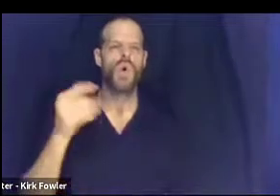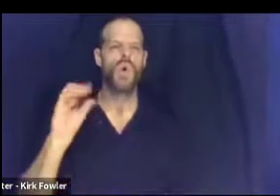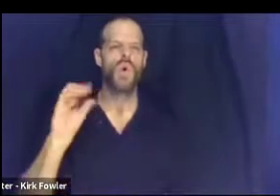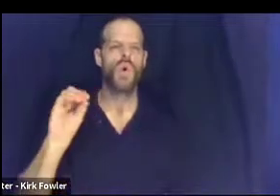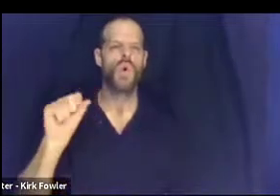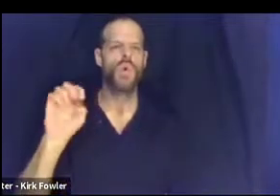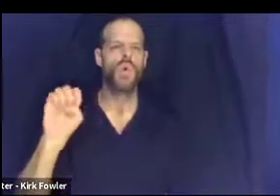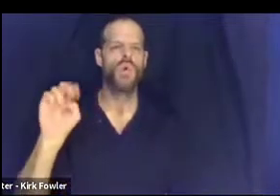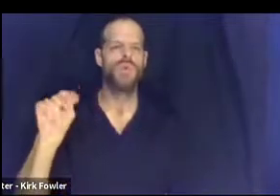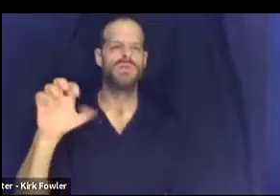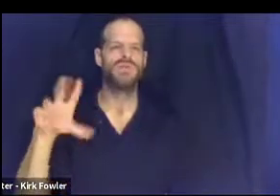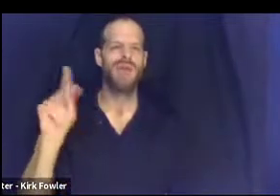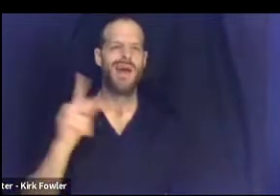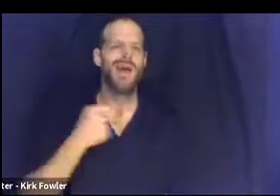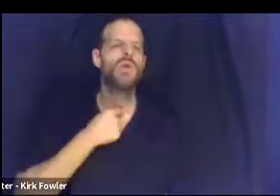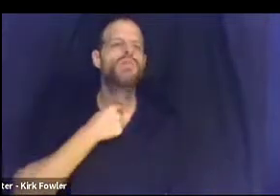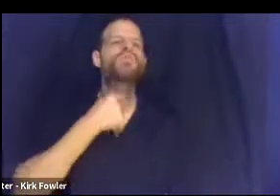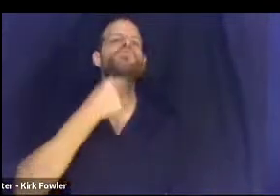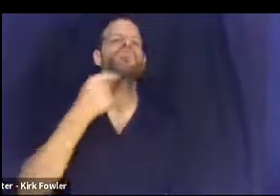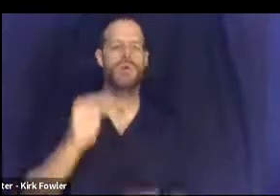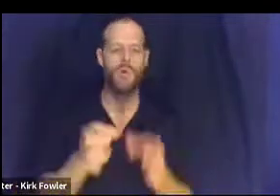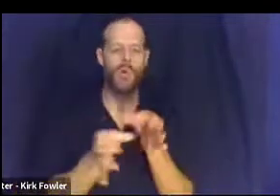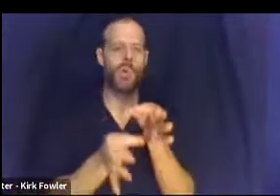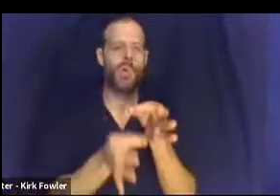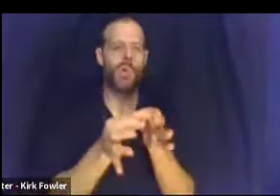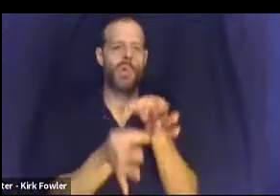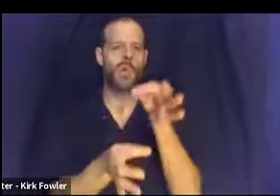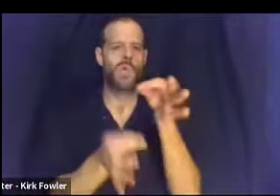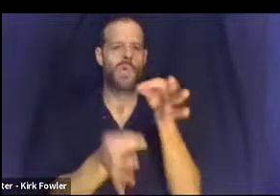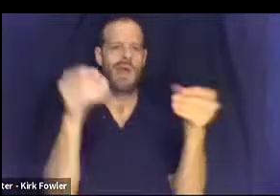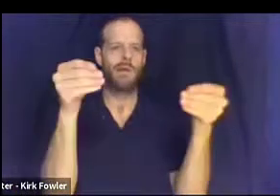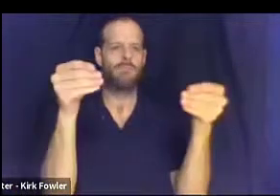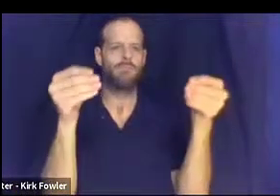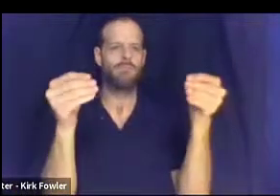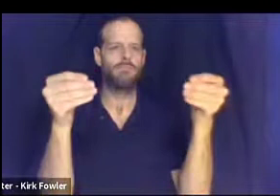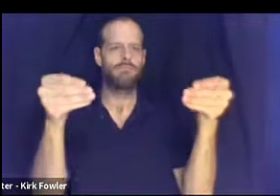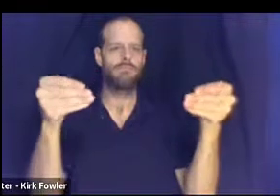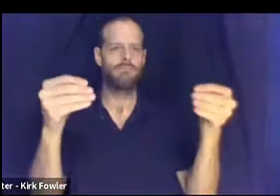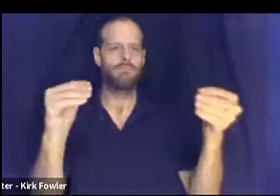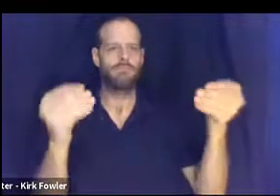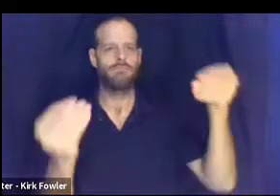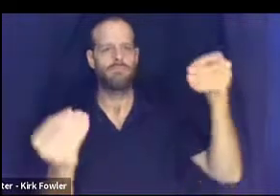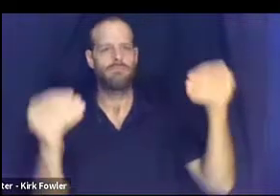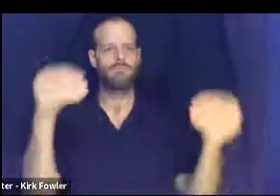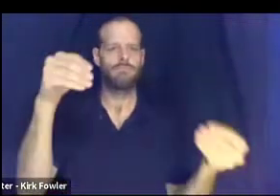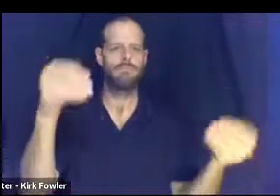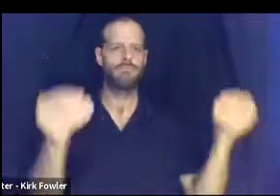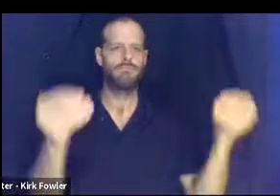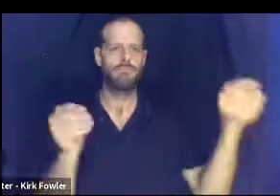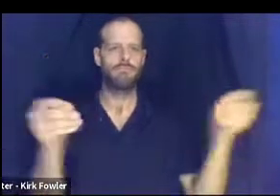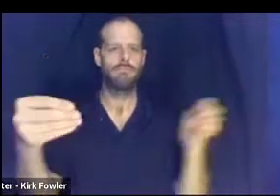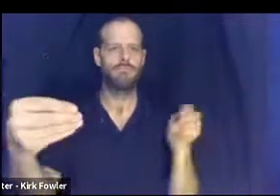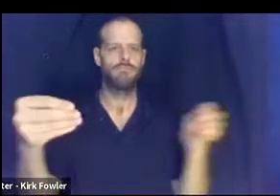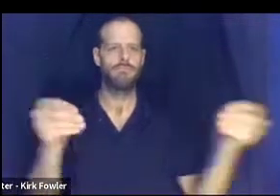because you can actually like manipulate it exactly what direction you want. For partner-assisted scanning,